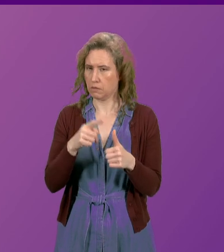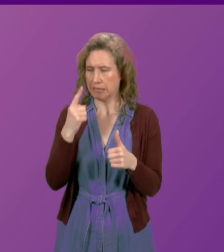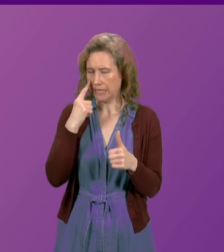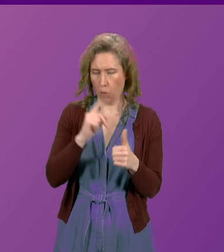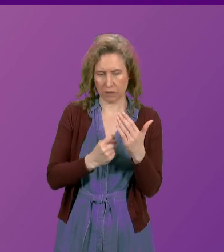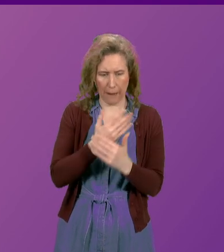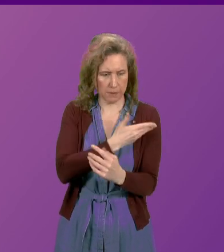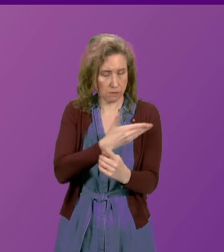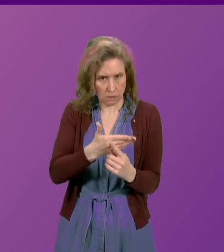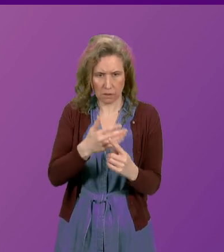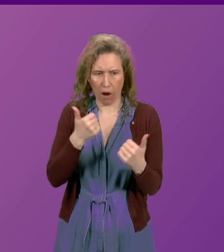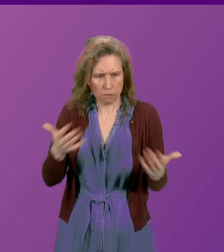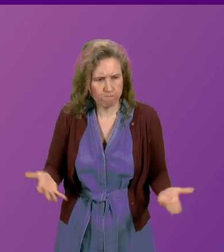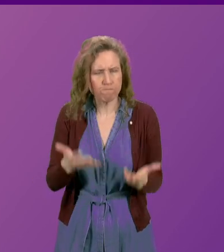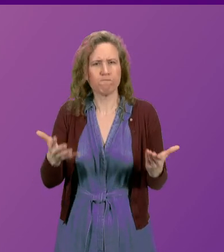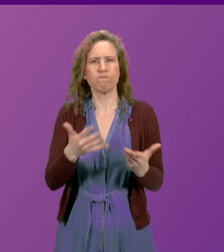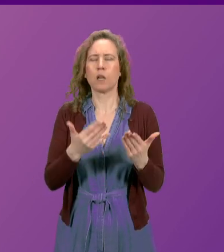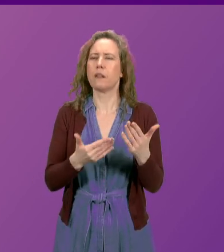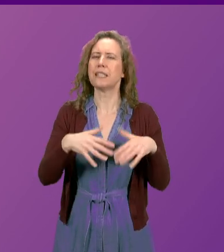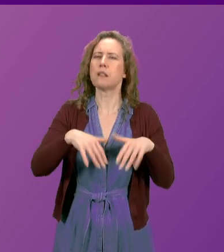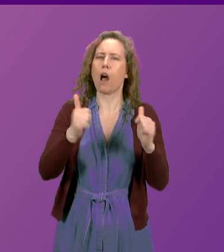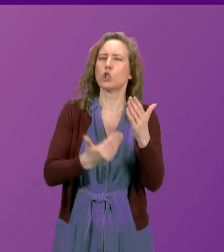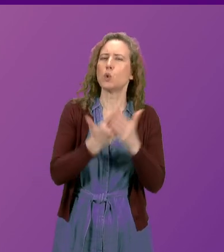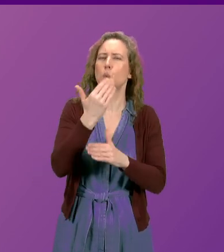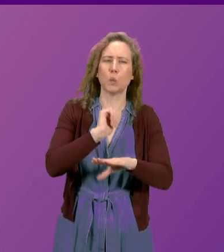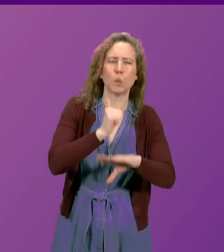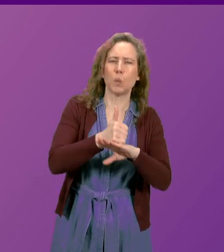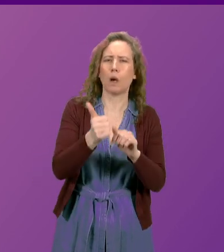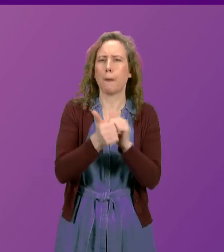done to encourage the start-up community and further investment is being provided in the